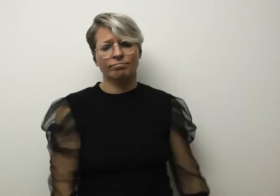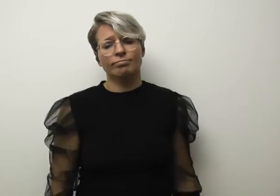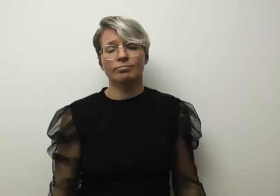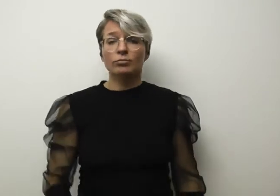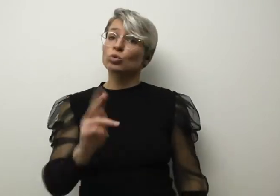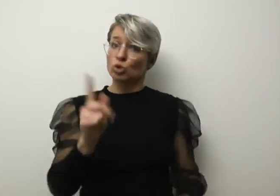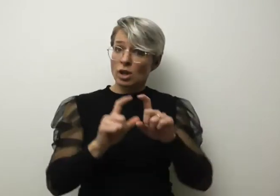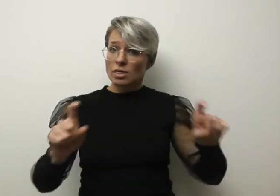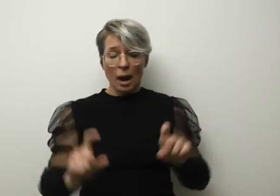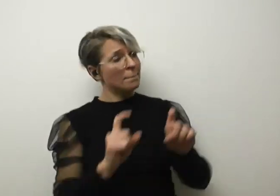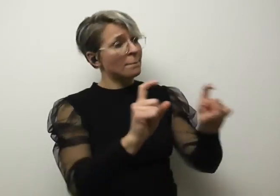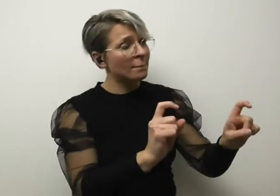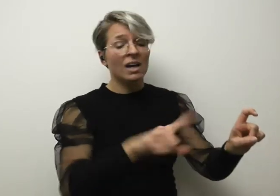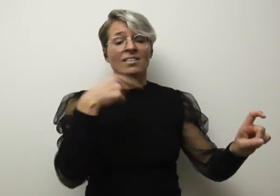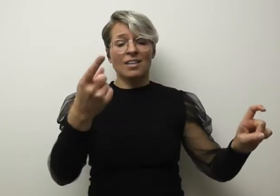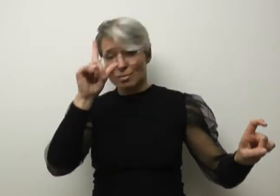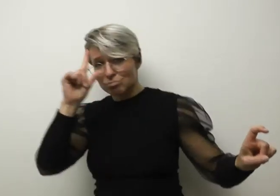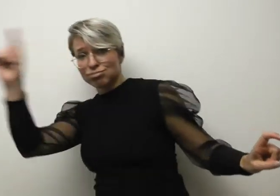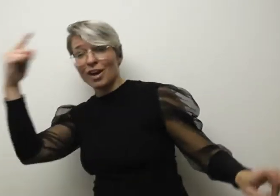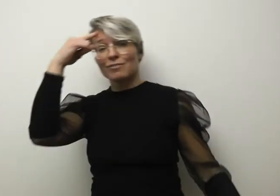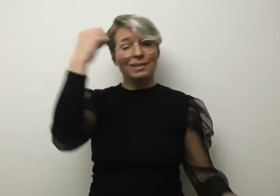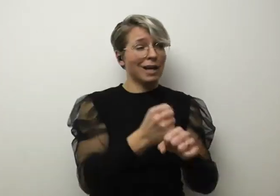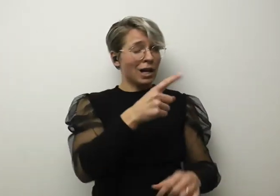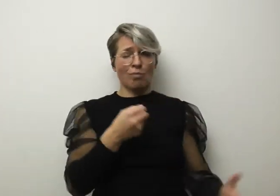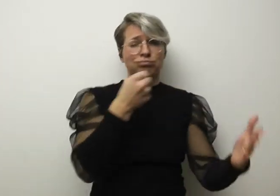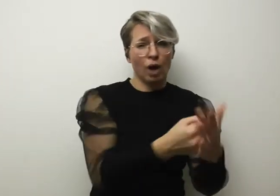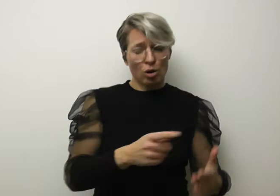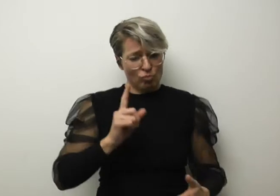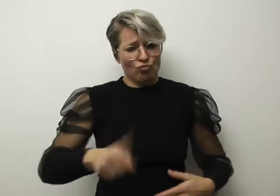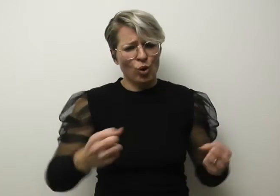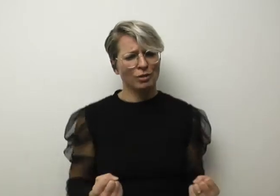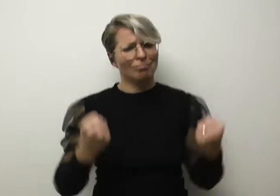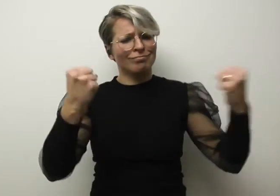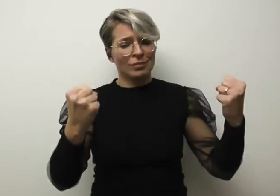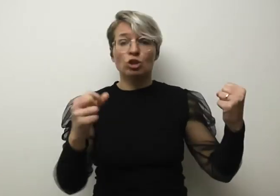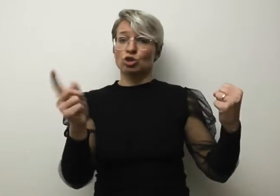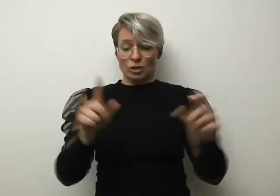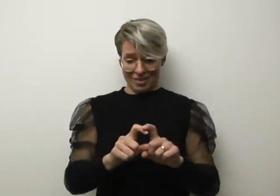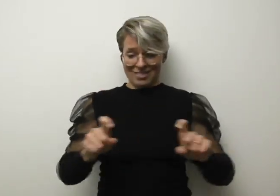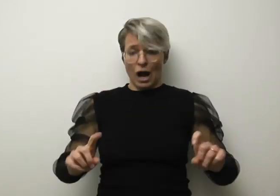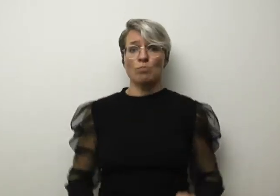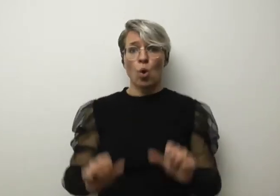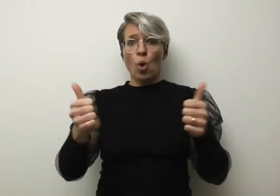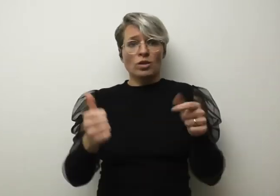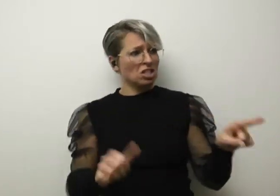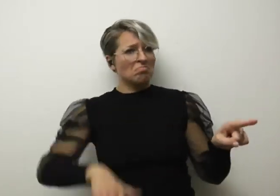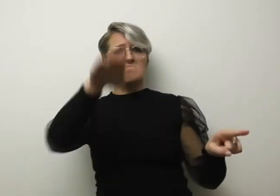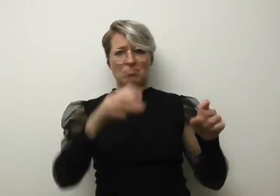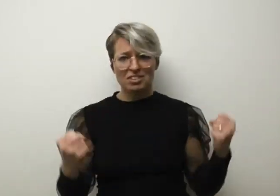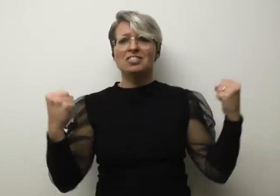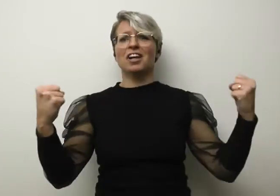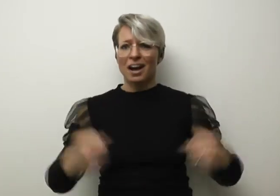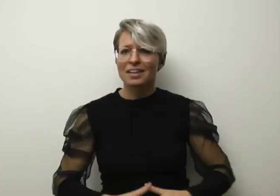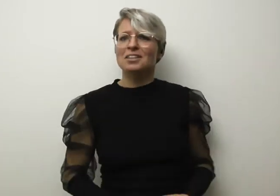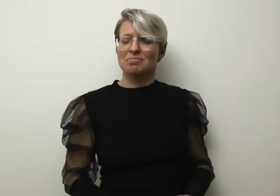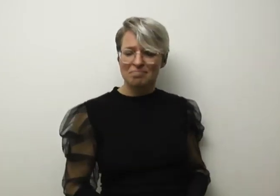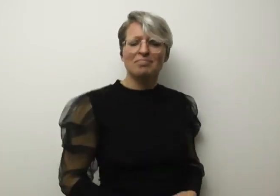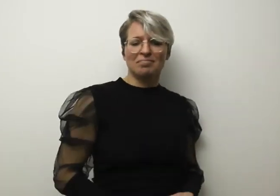So I give you that name, and I said goodbye And I knew you'd have to get tough or die It's that name that helped to make you strong"